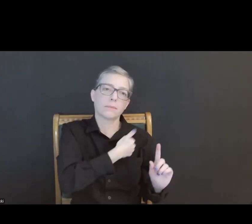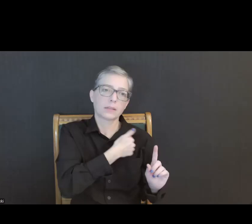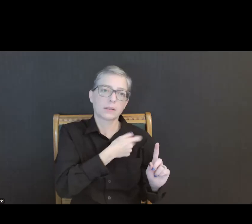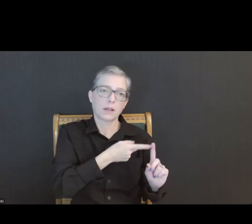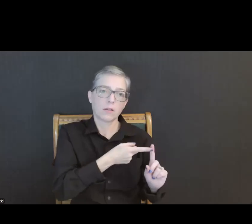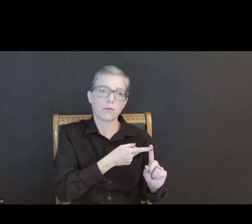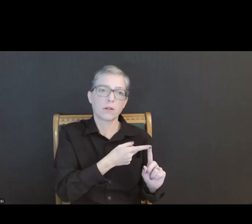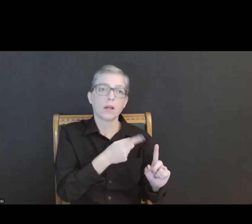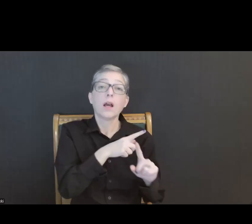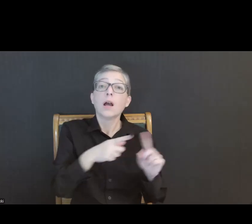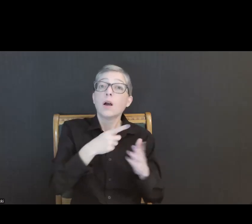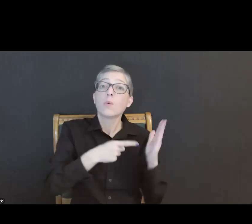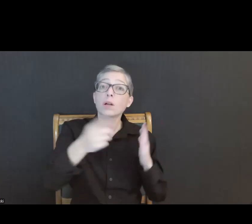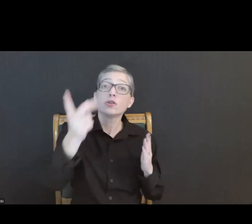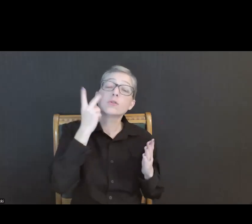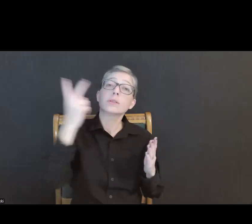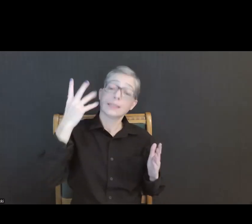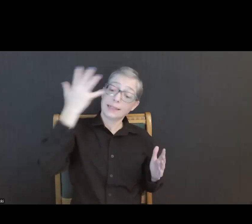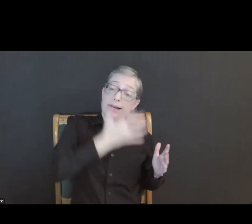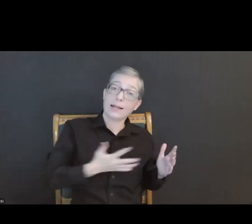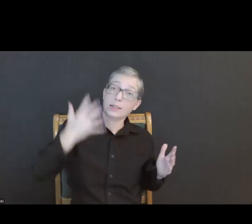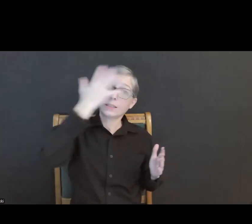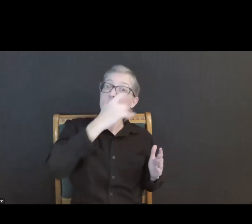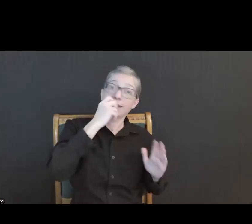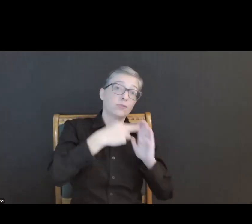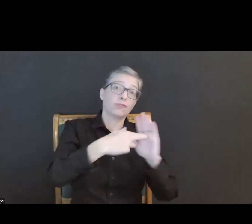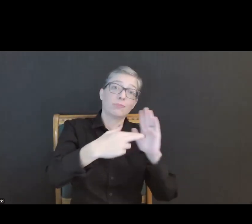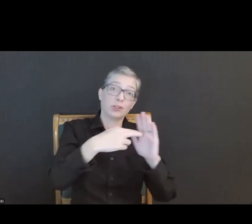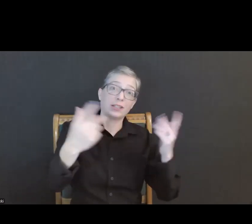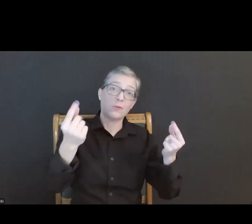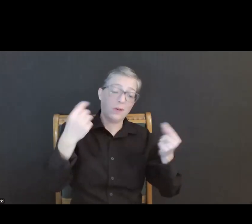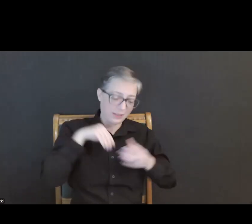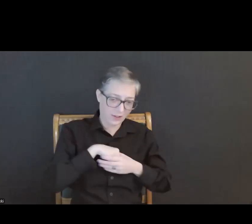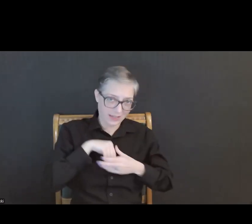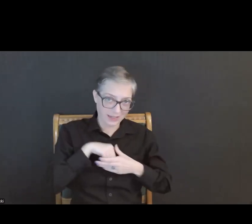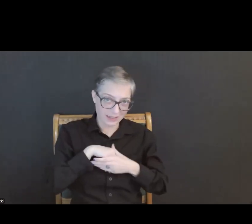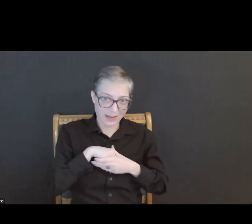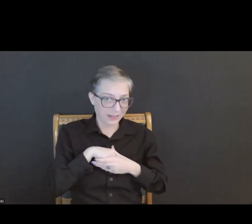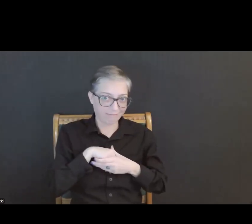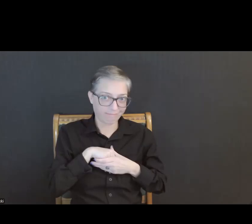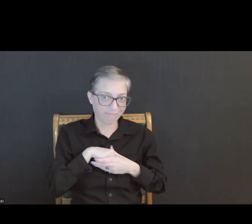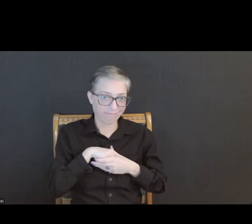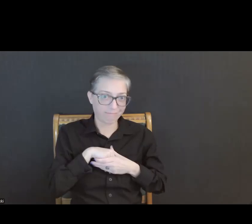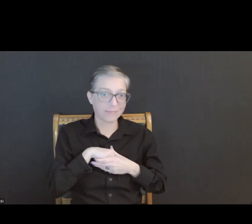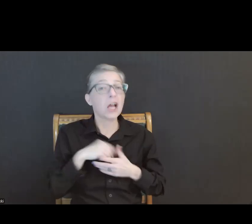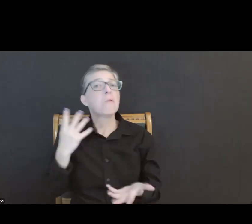the outside is not representative of what you see in the inside um so I might be dressed up all Mak